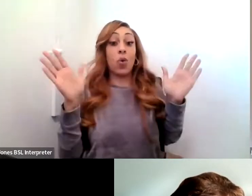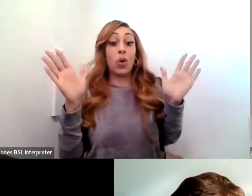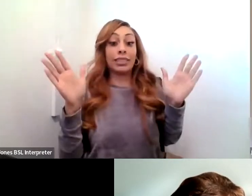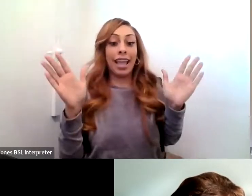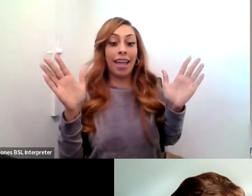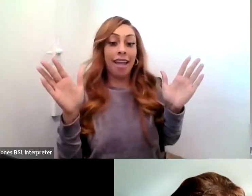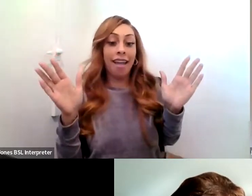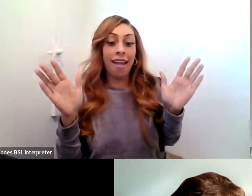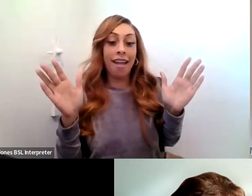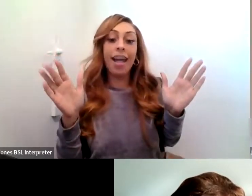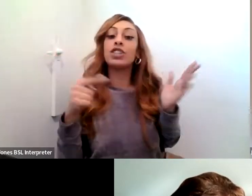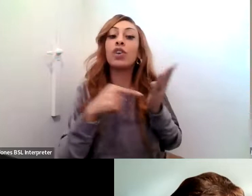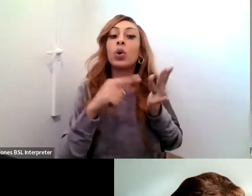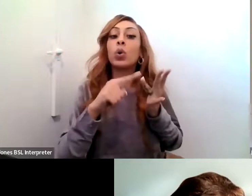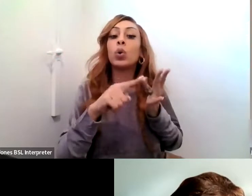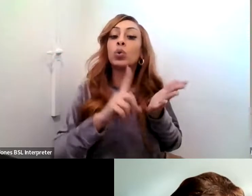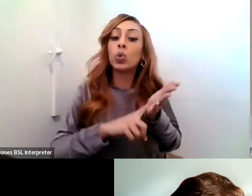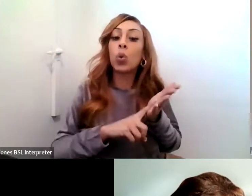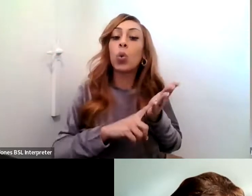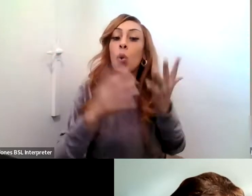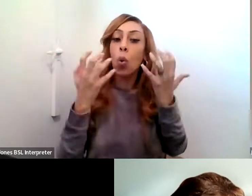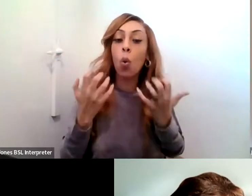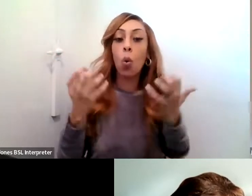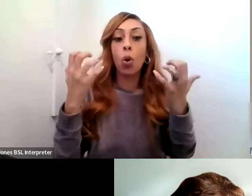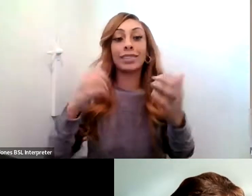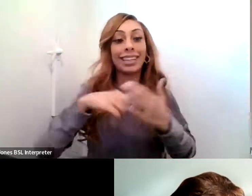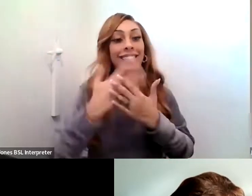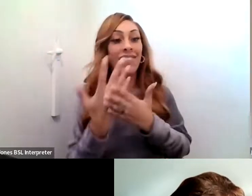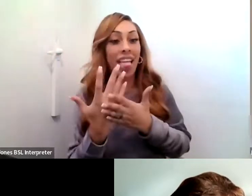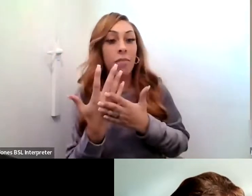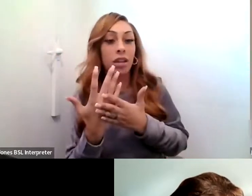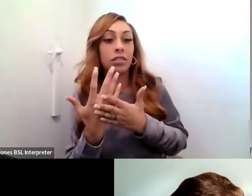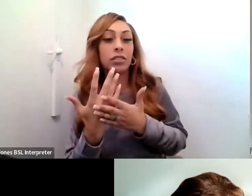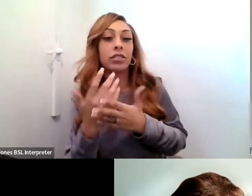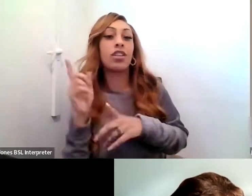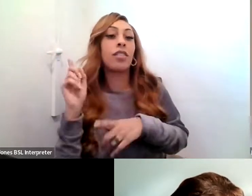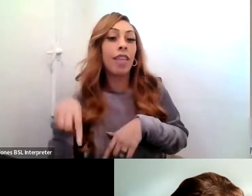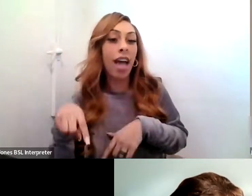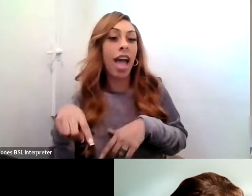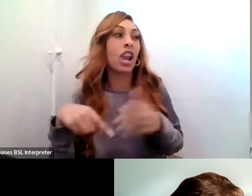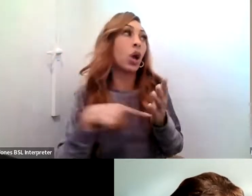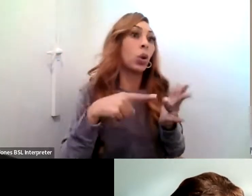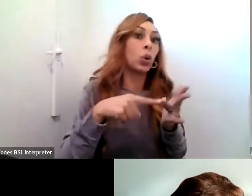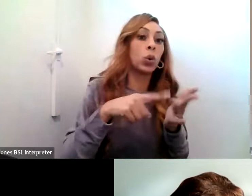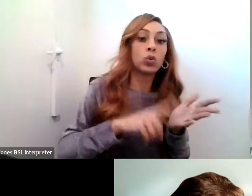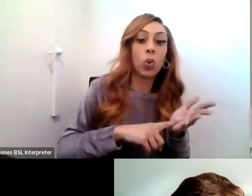as a tool for audience development, rather than simply a tool for making accessible work.